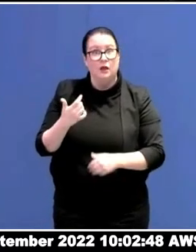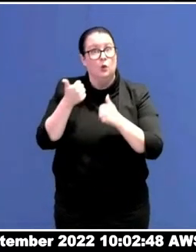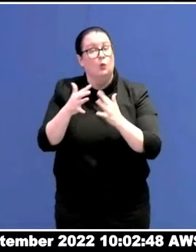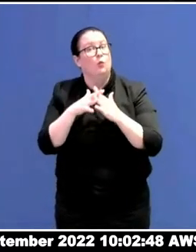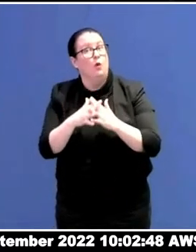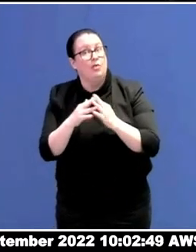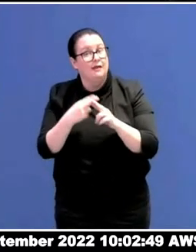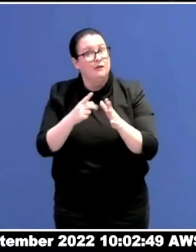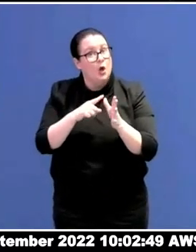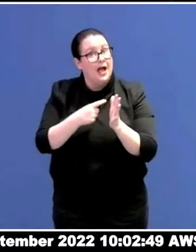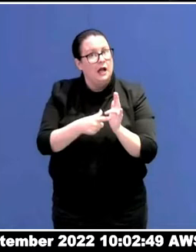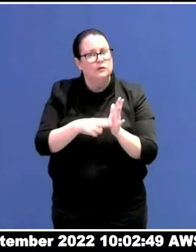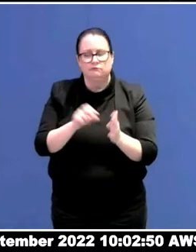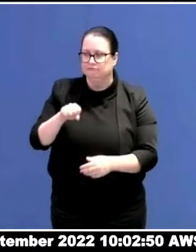Did it continue throughout his high school?